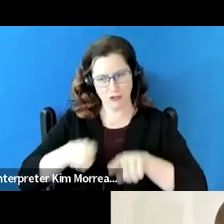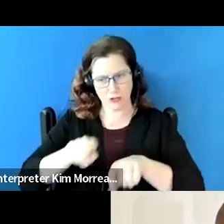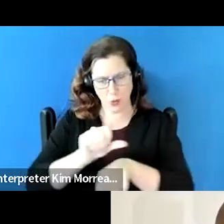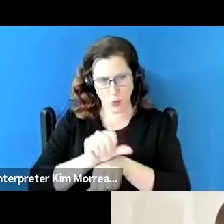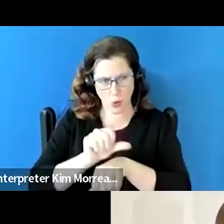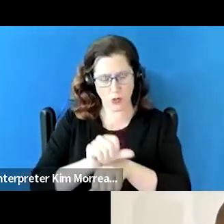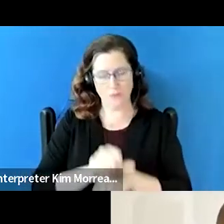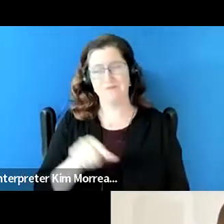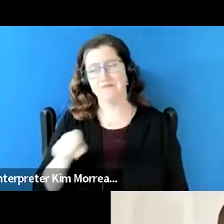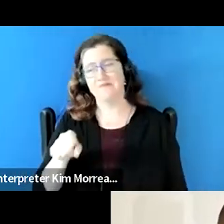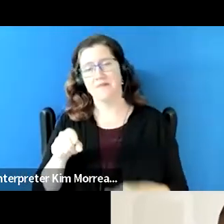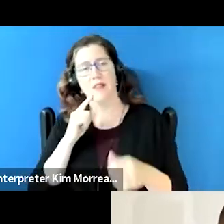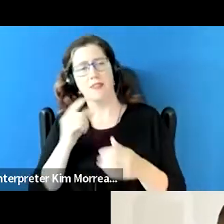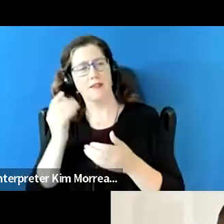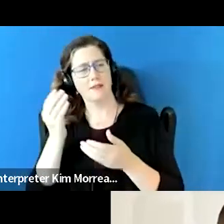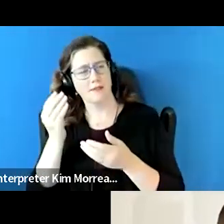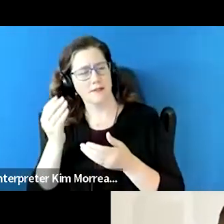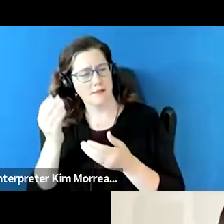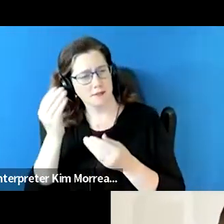And in the guide, we talk about self care